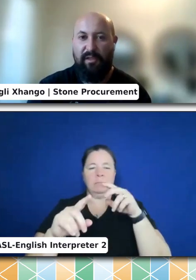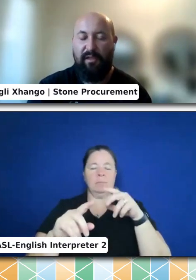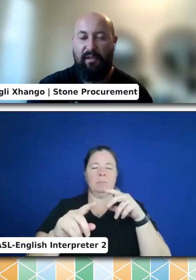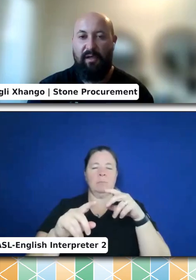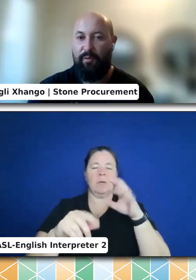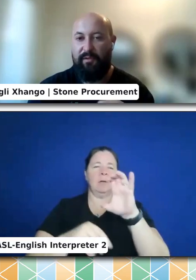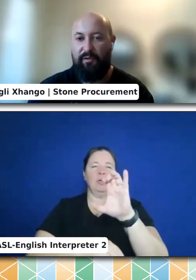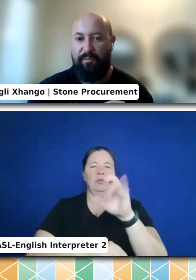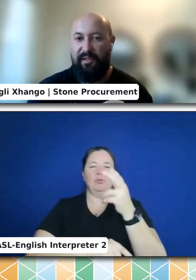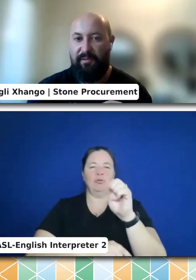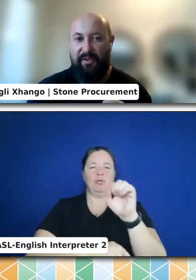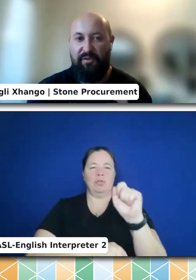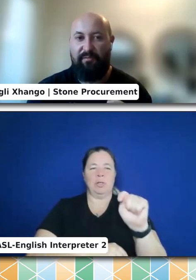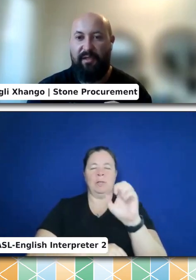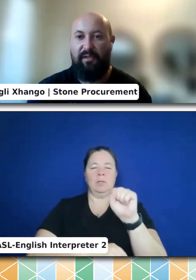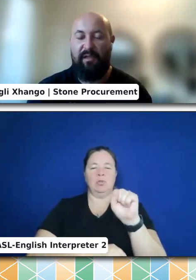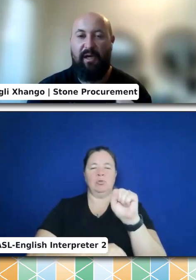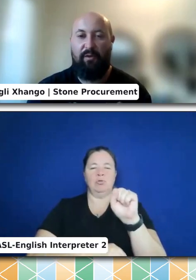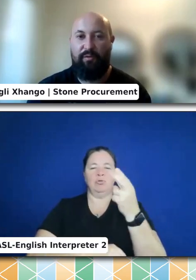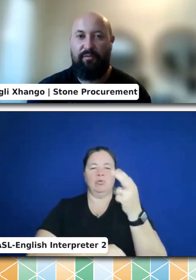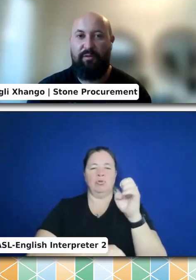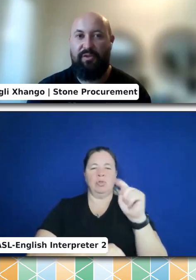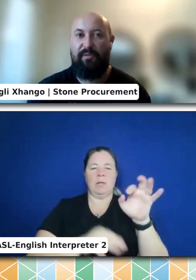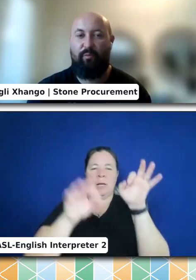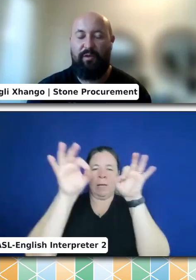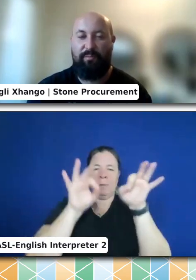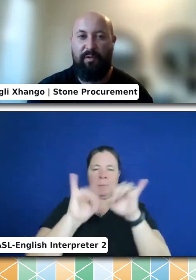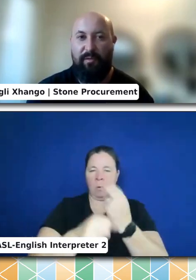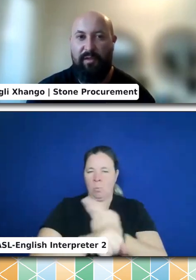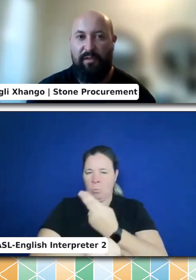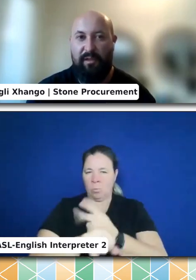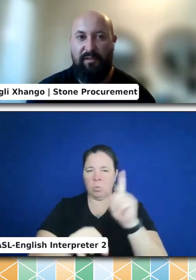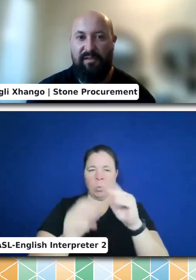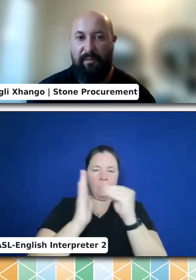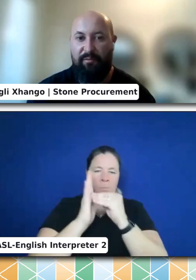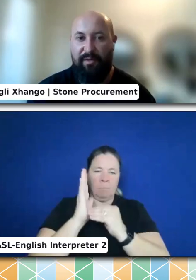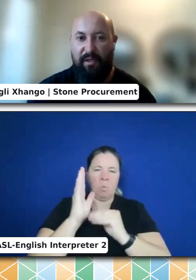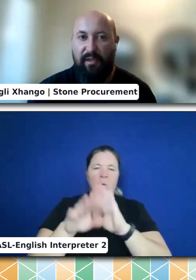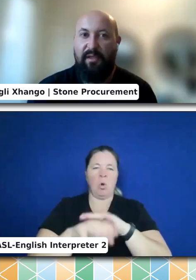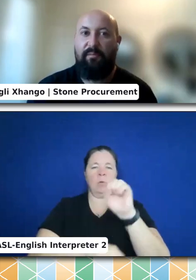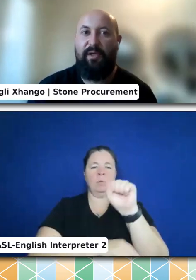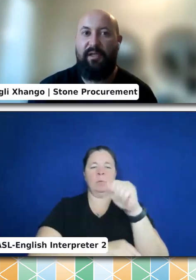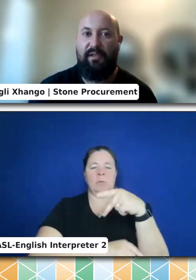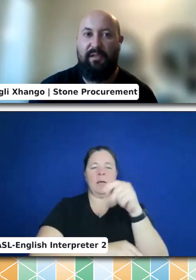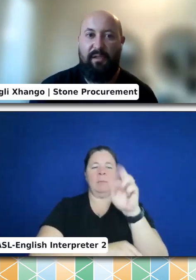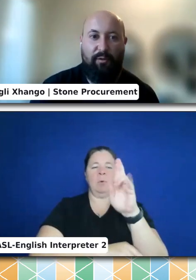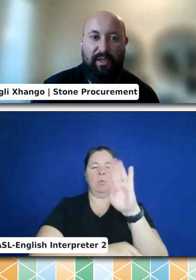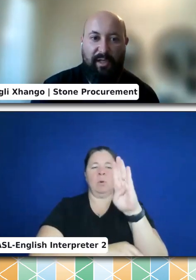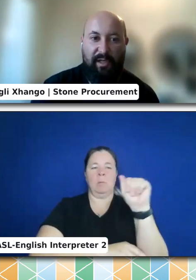Uh, with a little bit of explanation about how to use them and where to put them on, uh, SAP Arriva. Yeah, I'm happy to help share that.